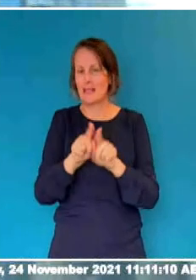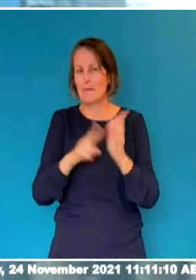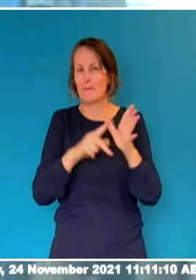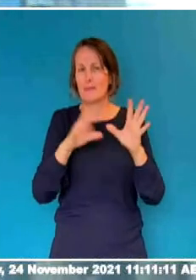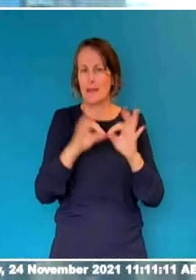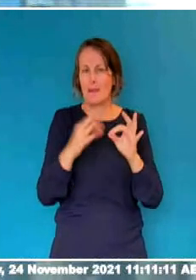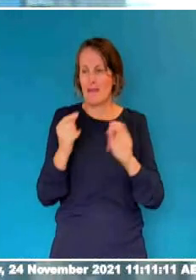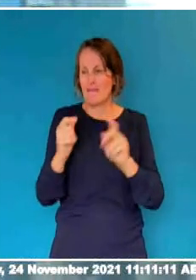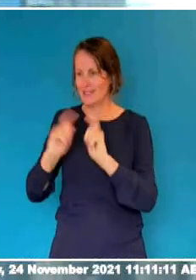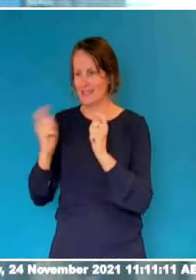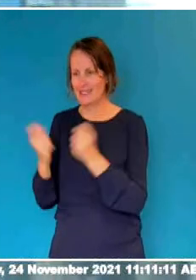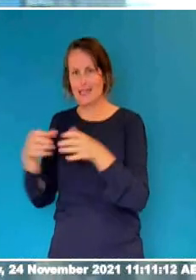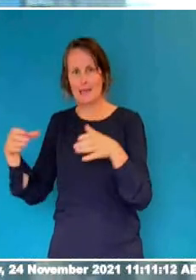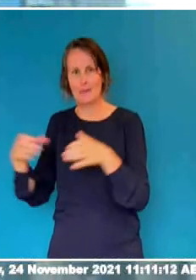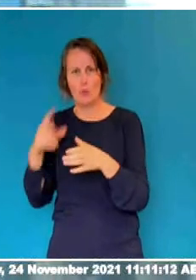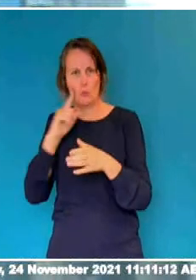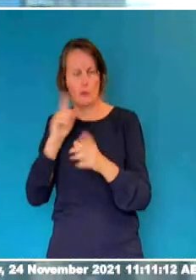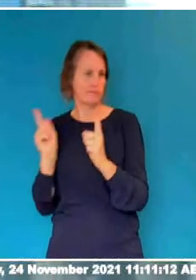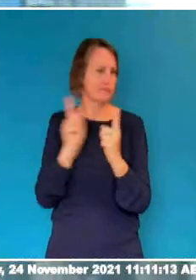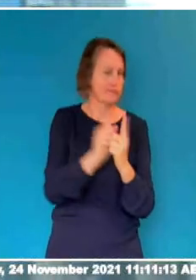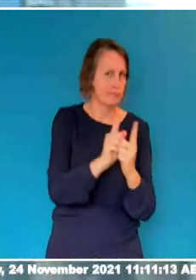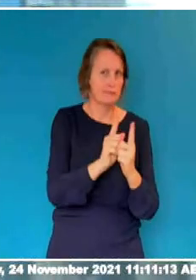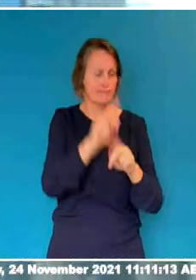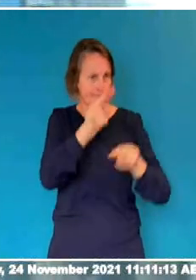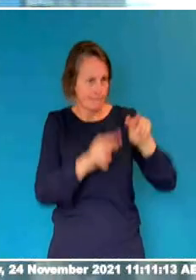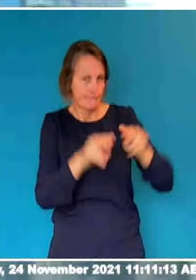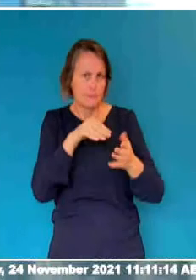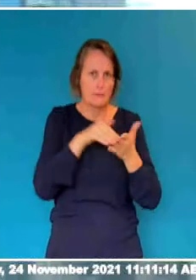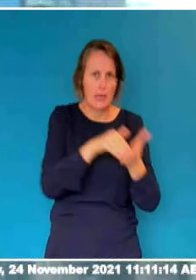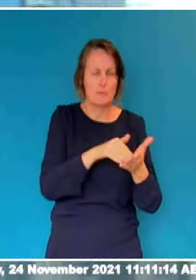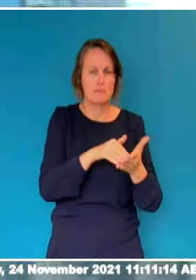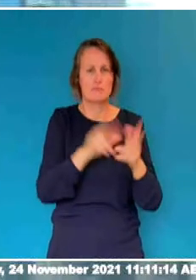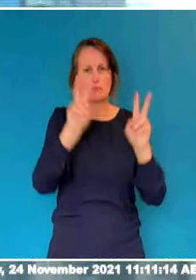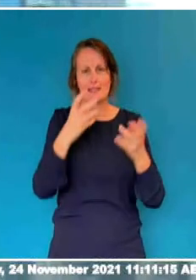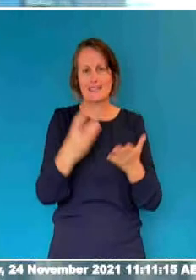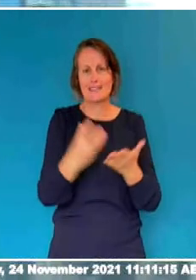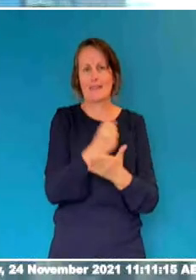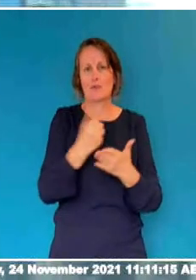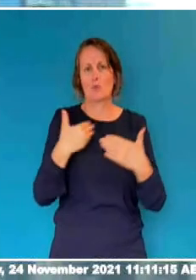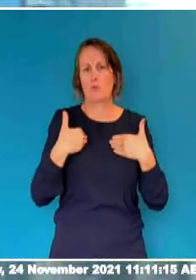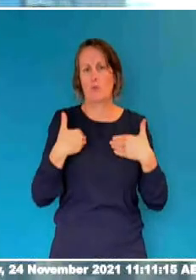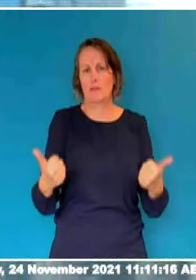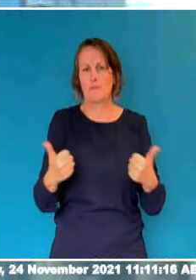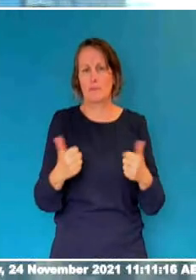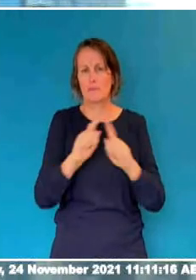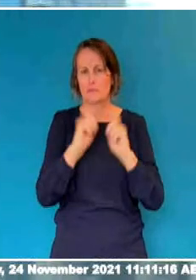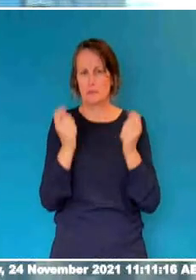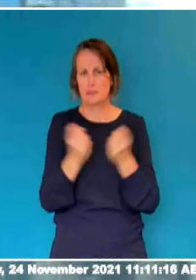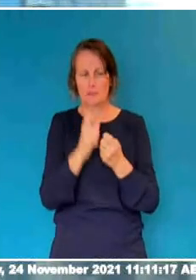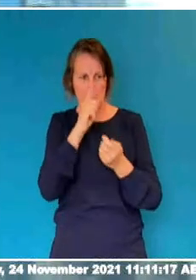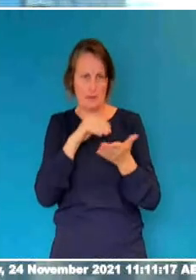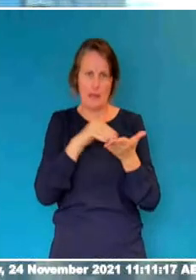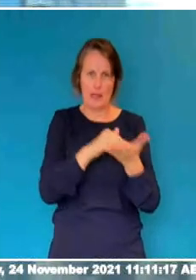Health Safety and Wellbeing team who will support employees through any mental illness